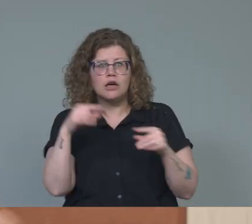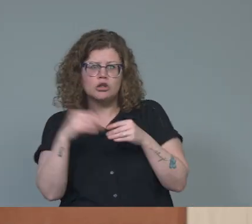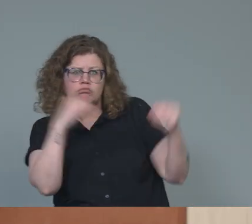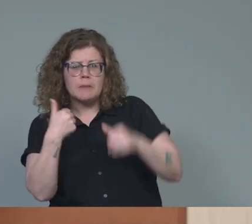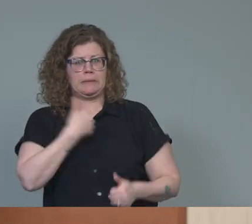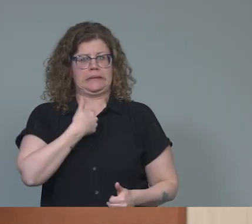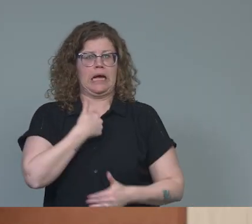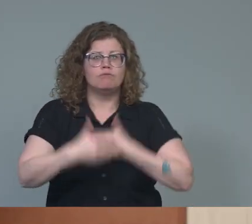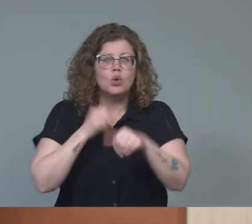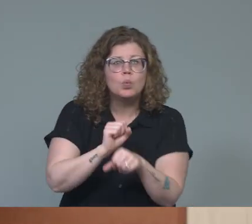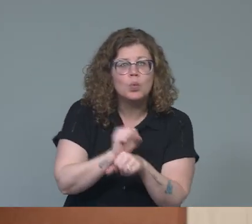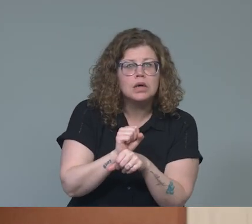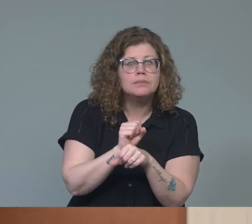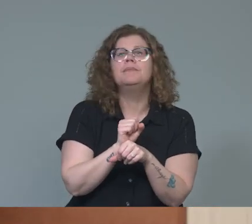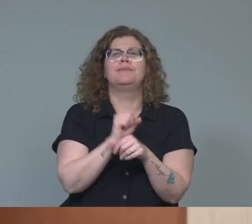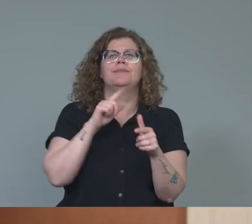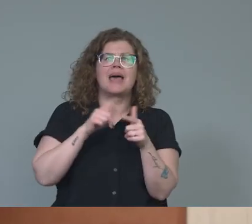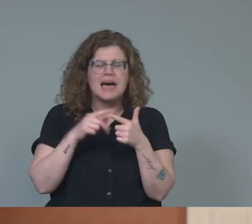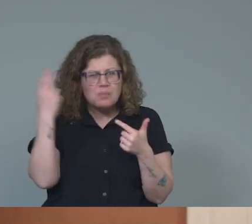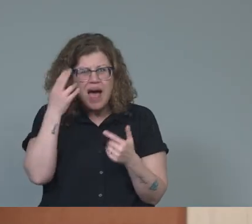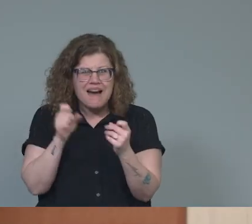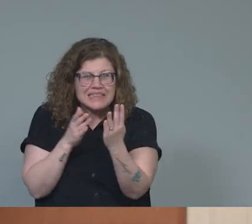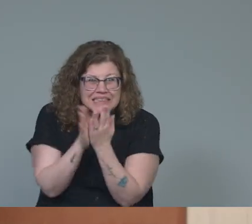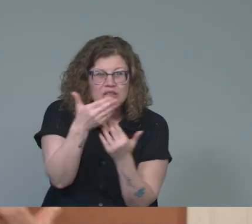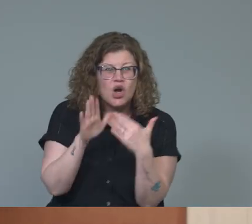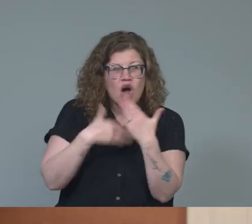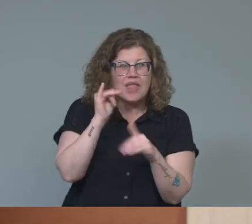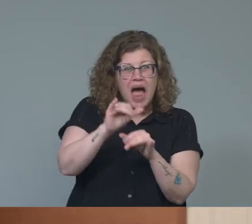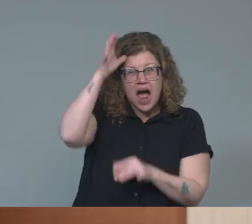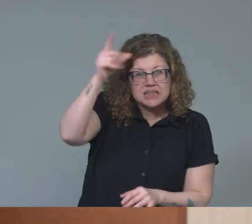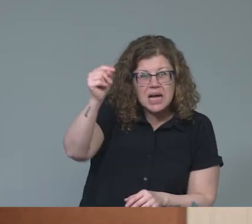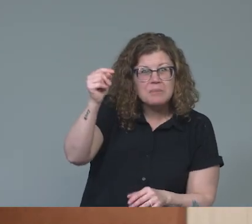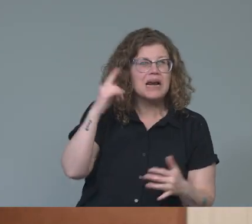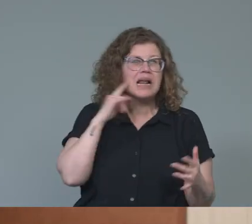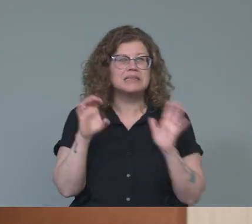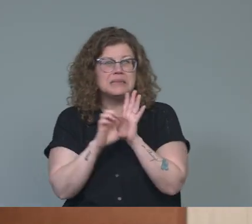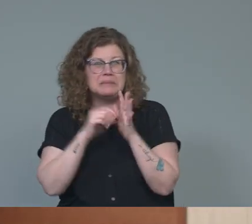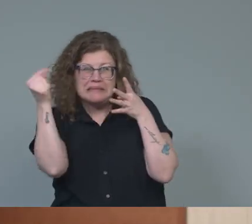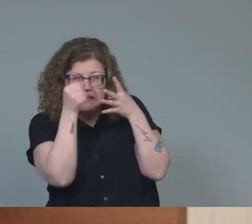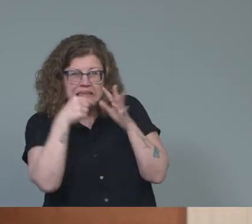public art fabricators out there. They're really excellent companies. Basically you work with them, you share the concept with them